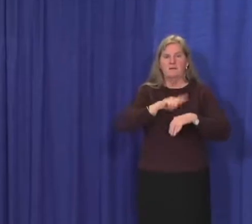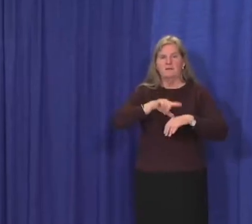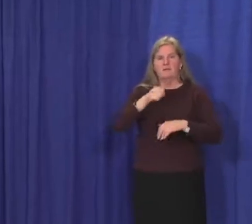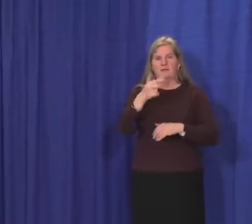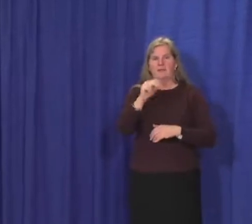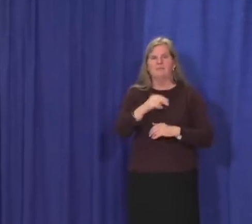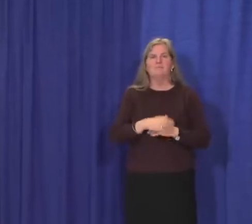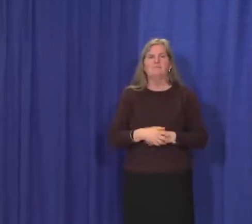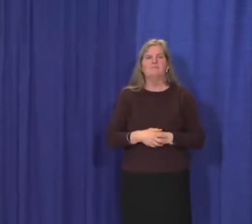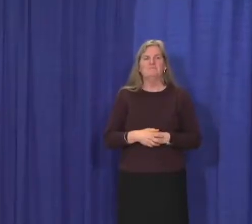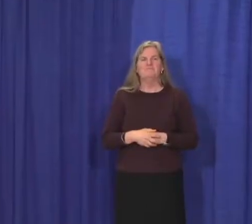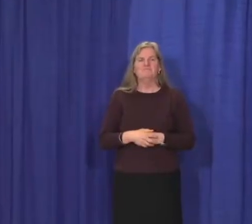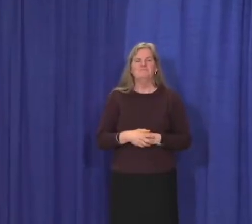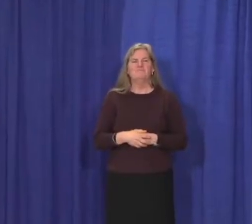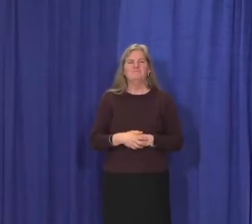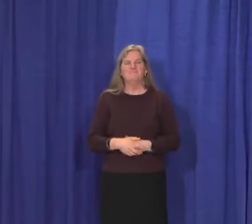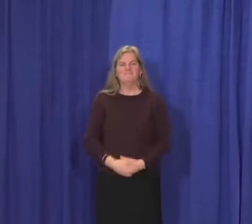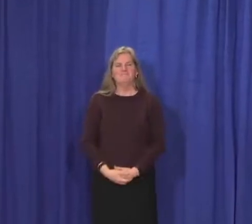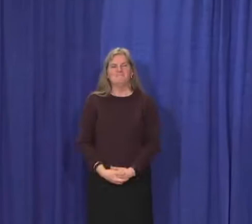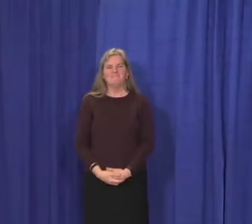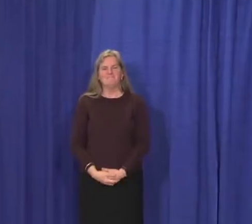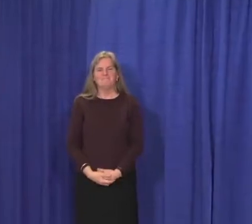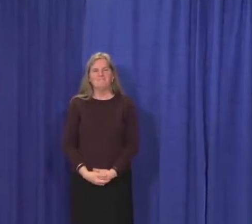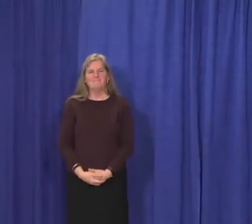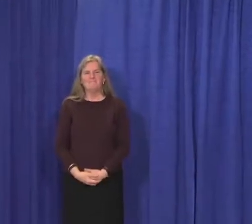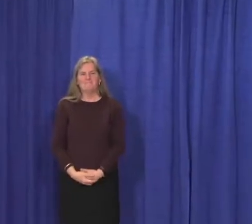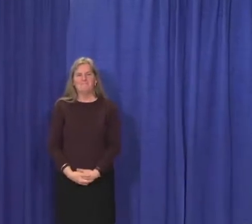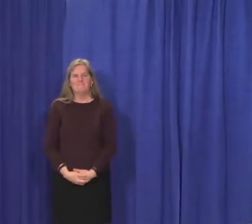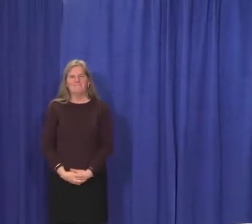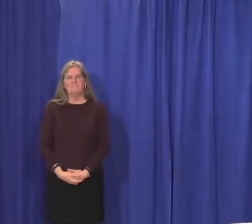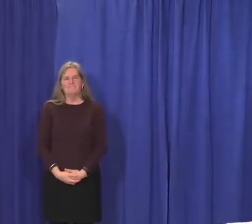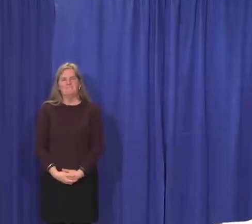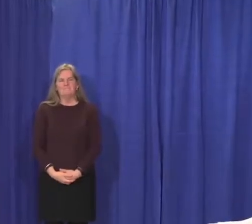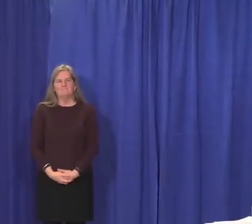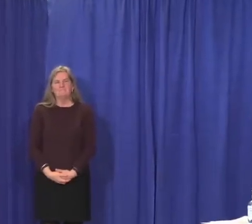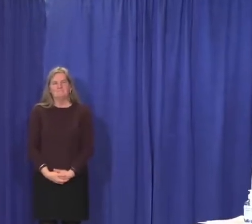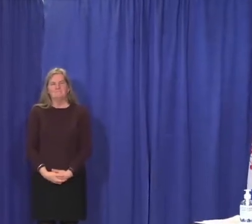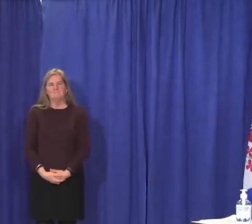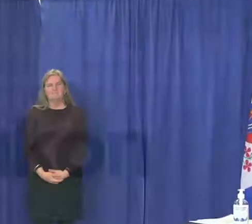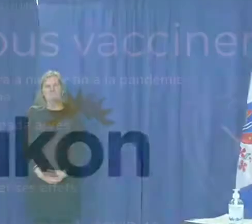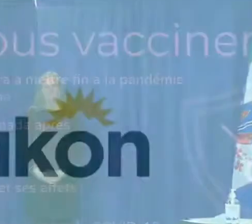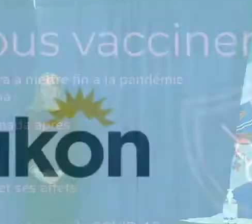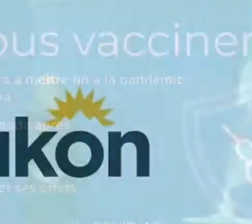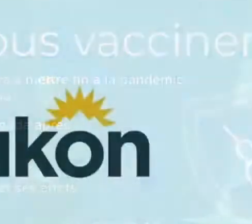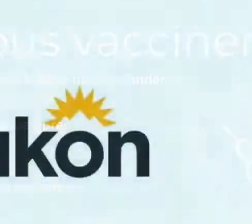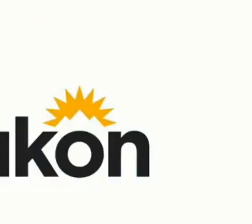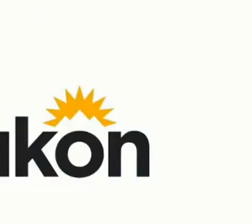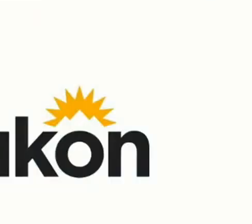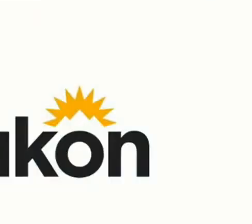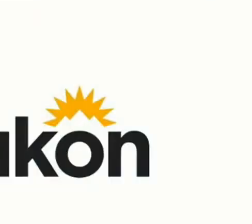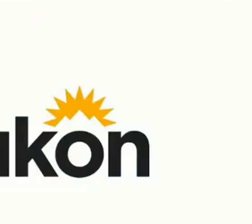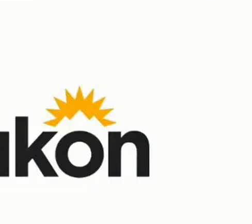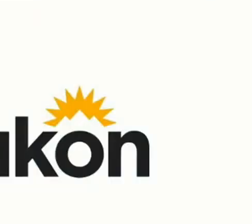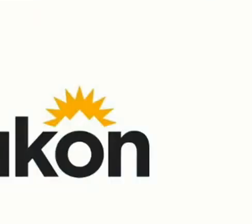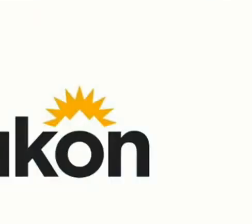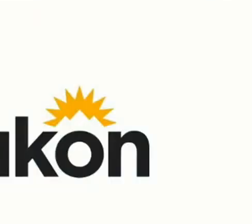take place at May 13th at 10:30 AM.